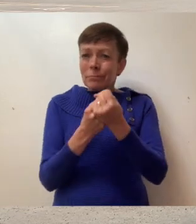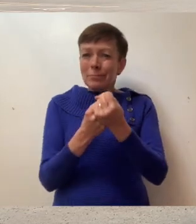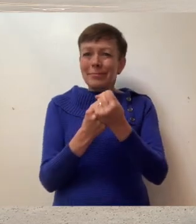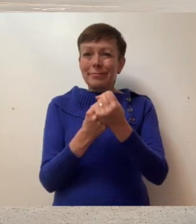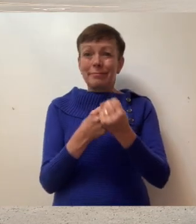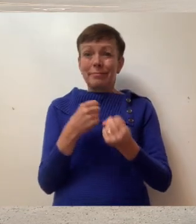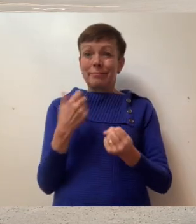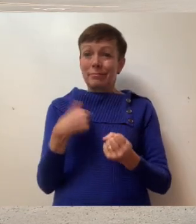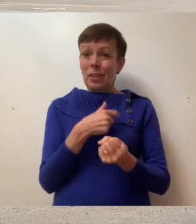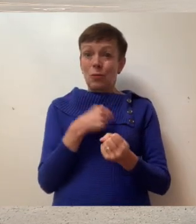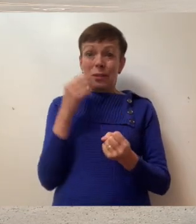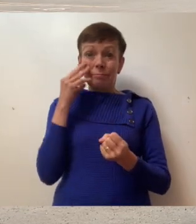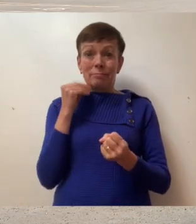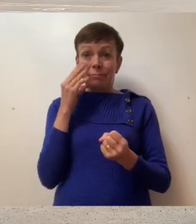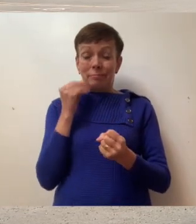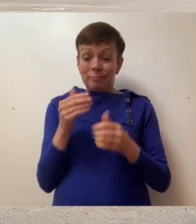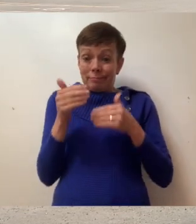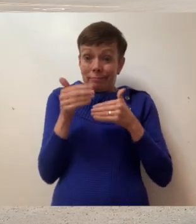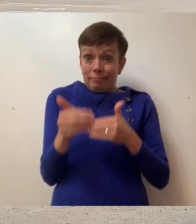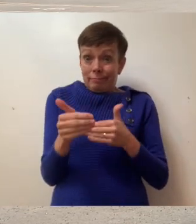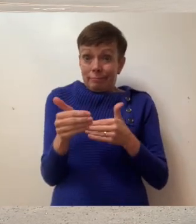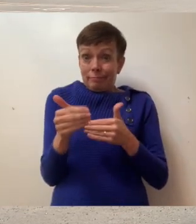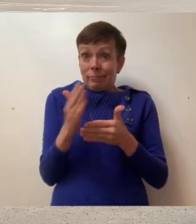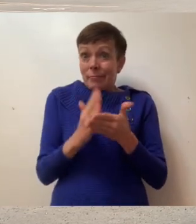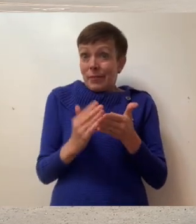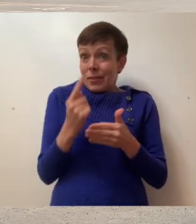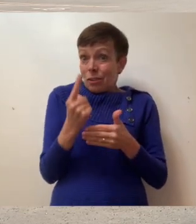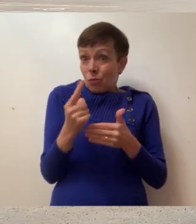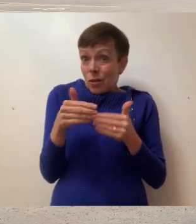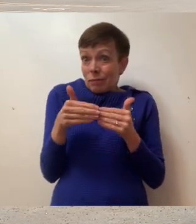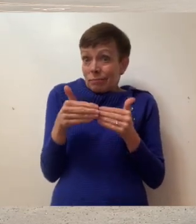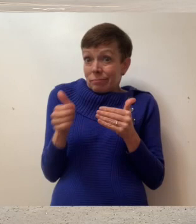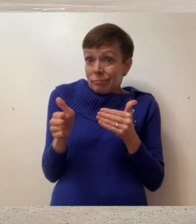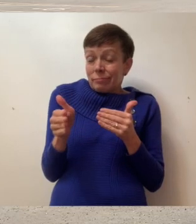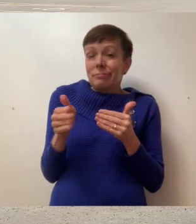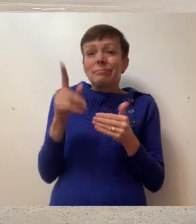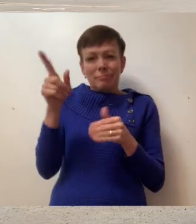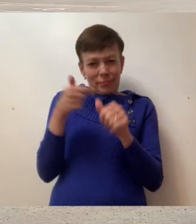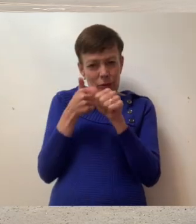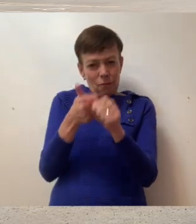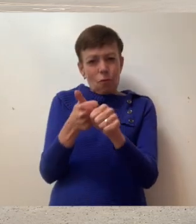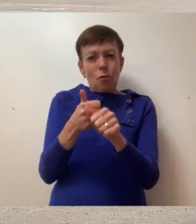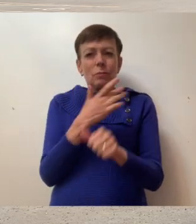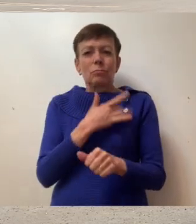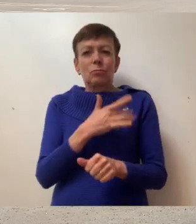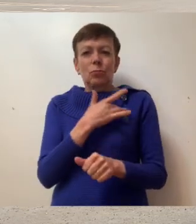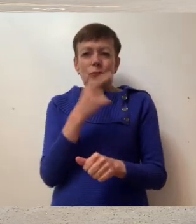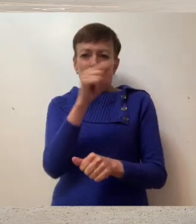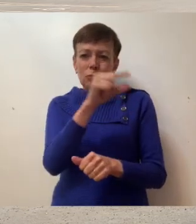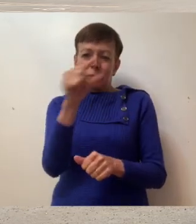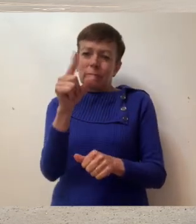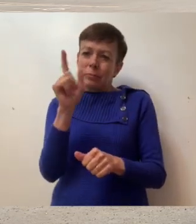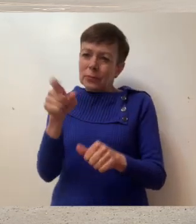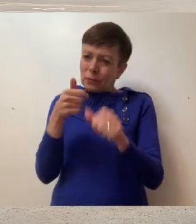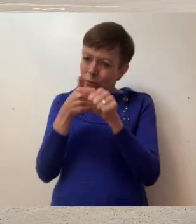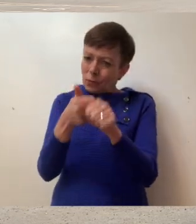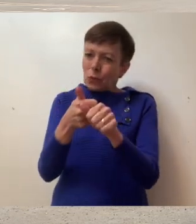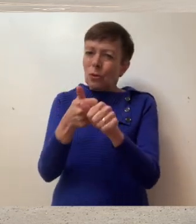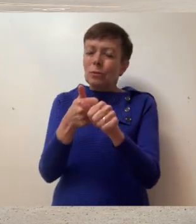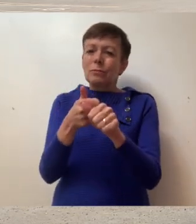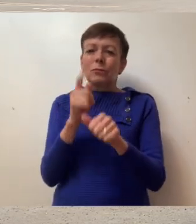the Provincial Government has outlined for municipalities through the summer.